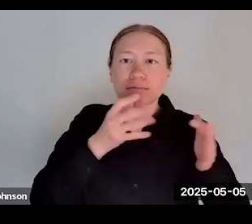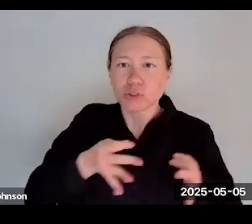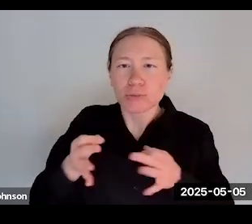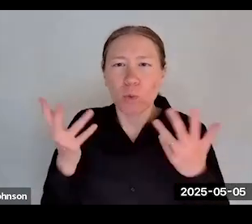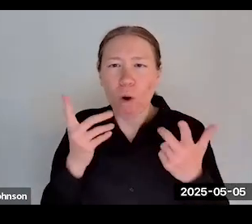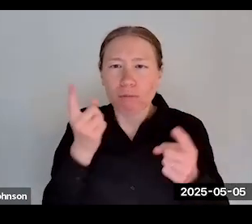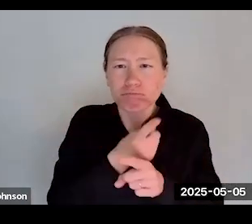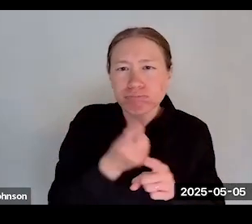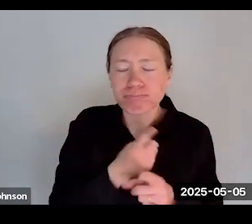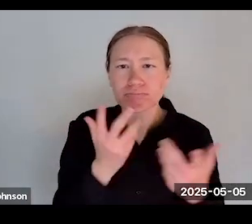and most beneficial for them.